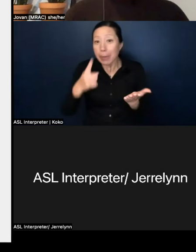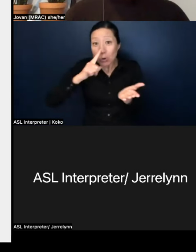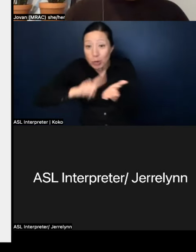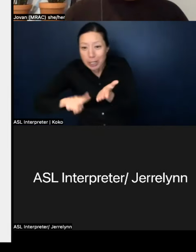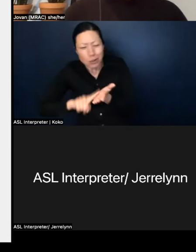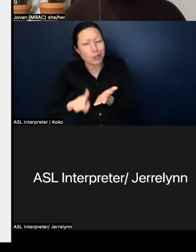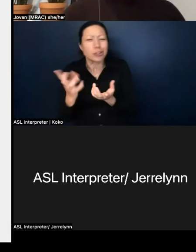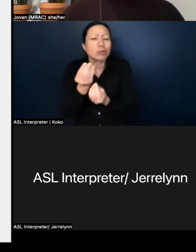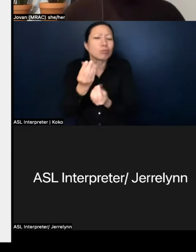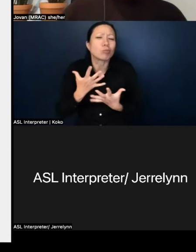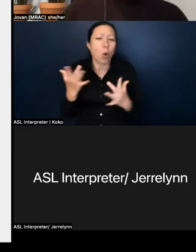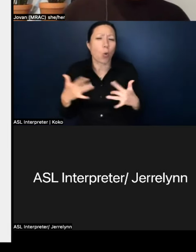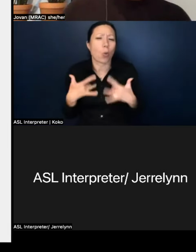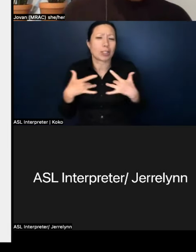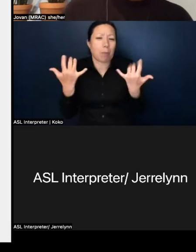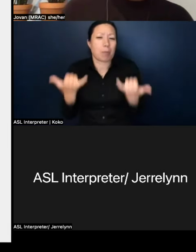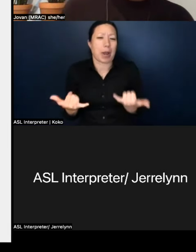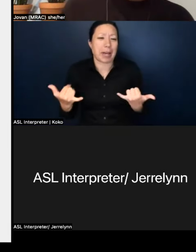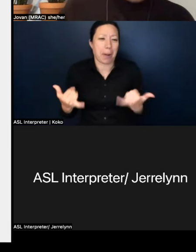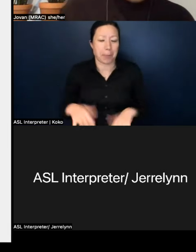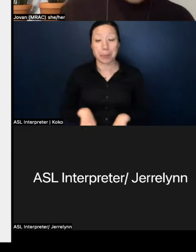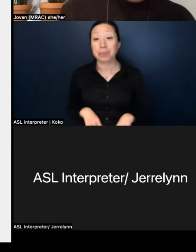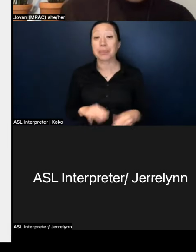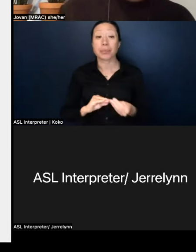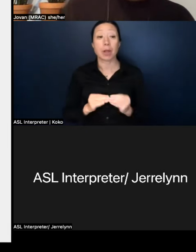Number five, share any recently completed projects.